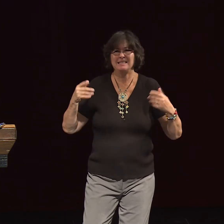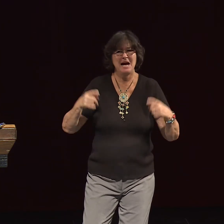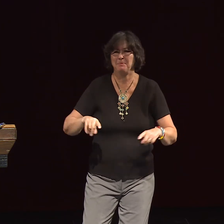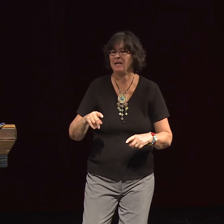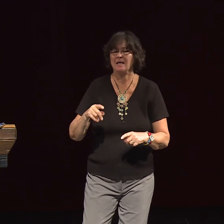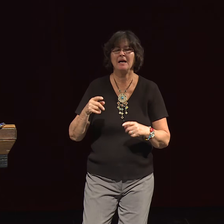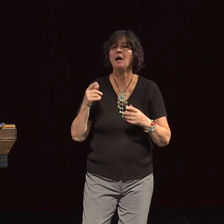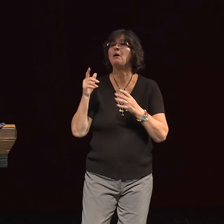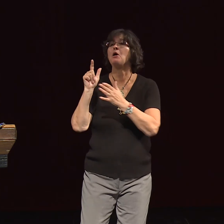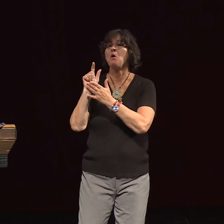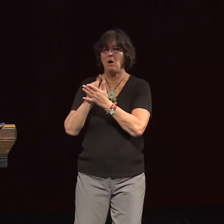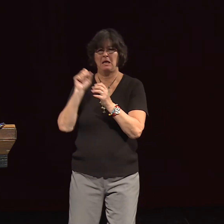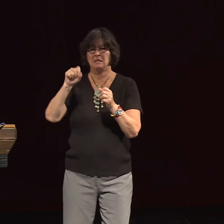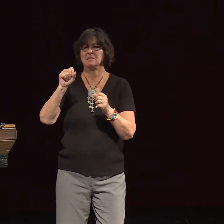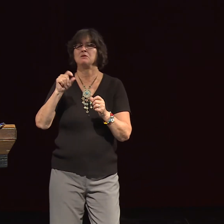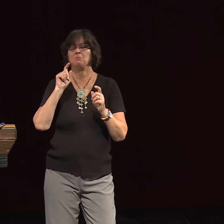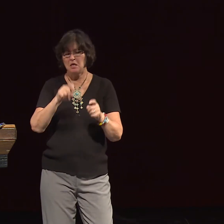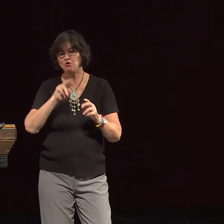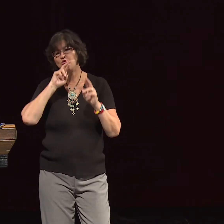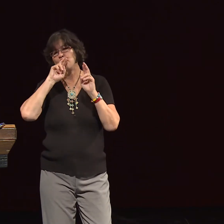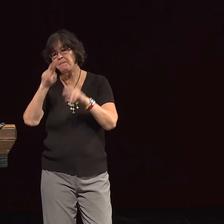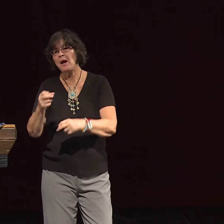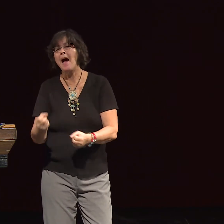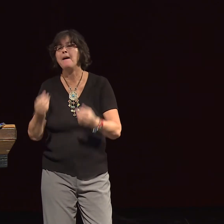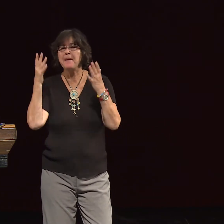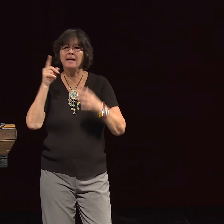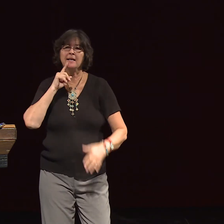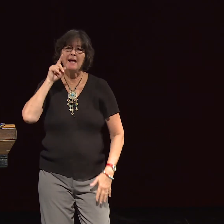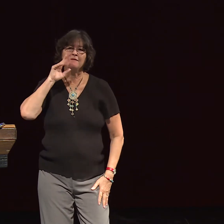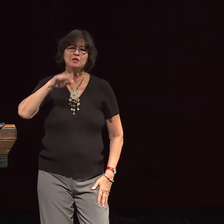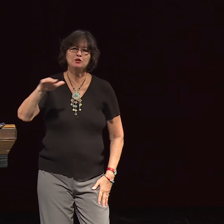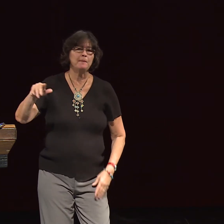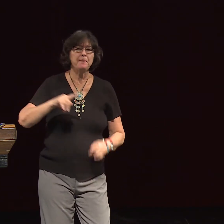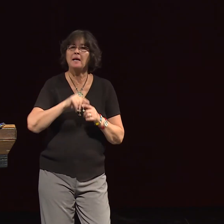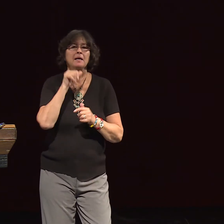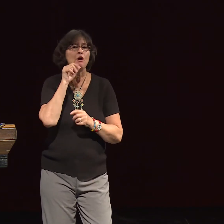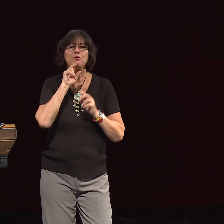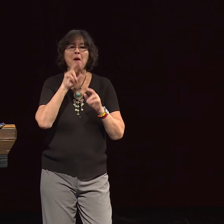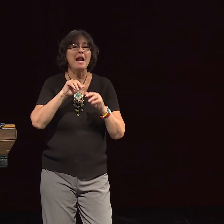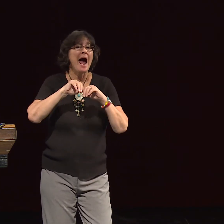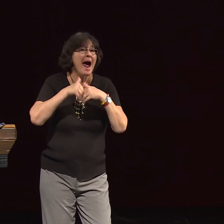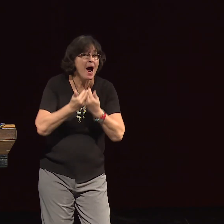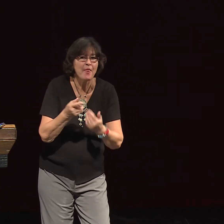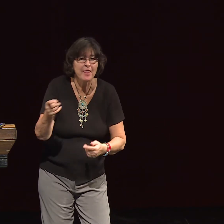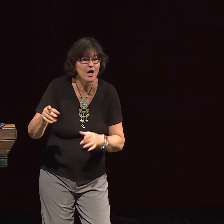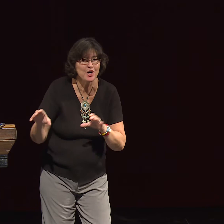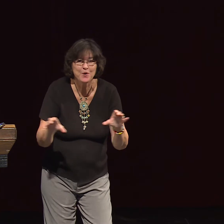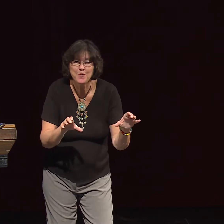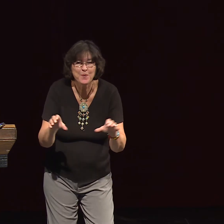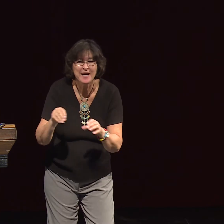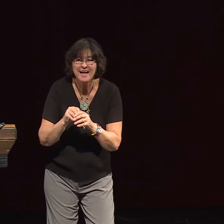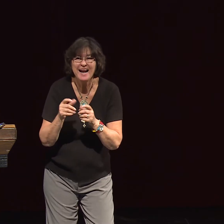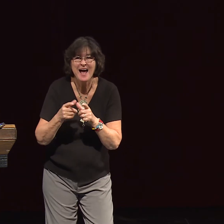a system in place where tracking can happen. We have a system where we know...